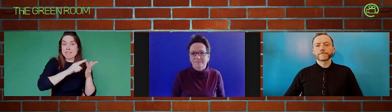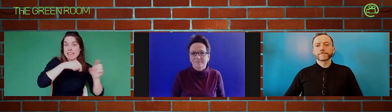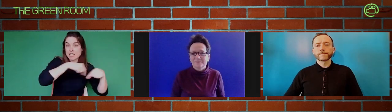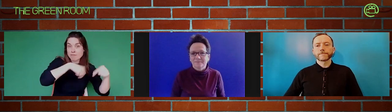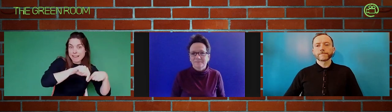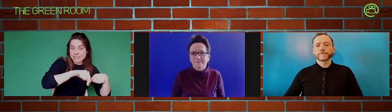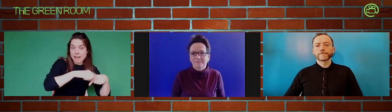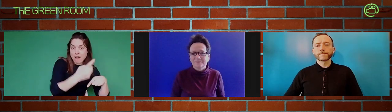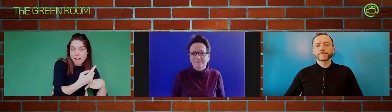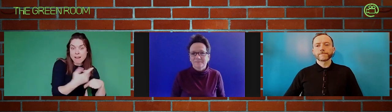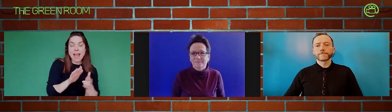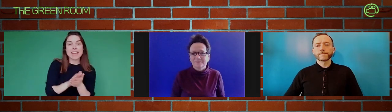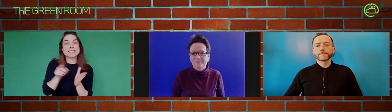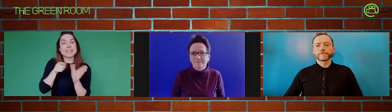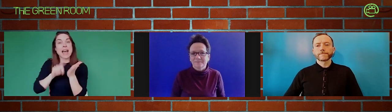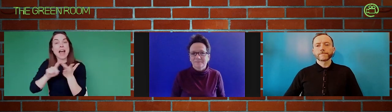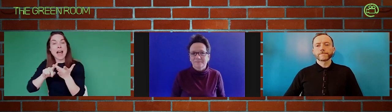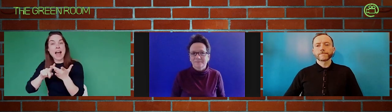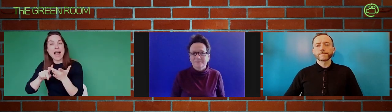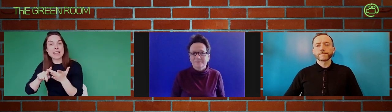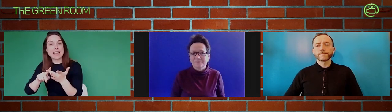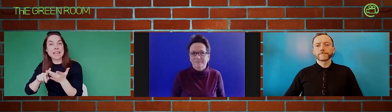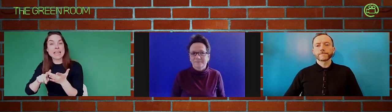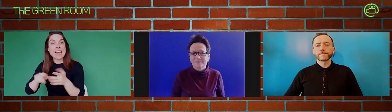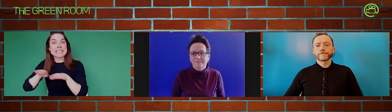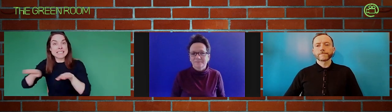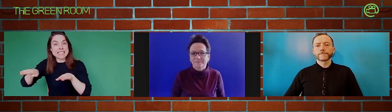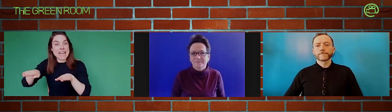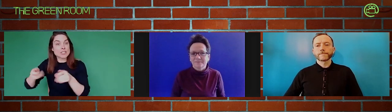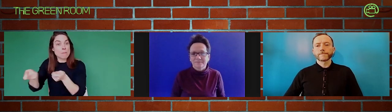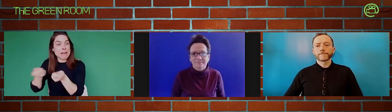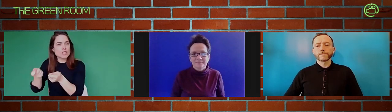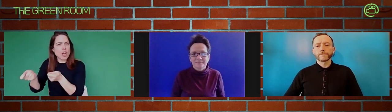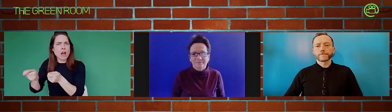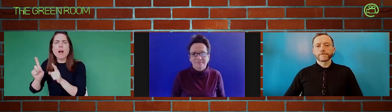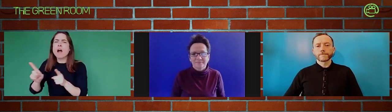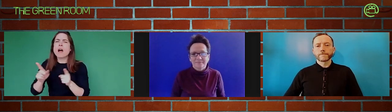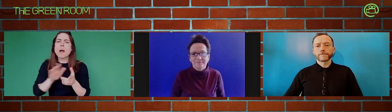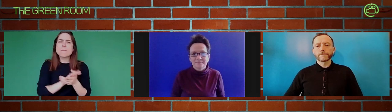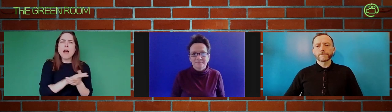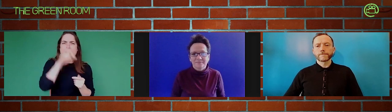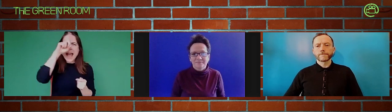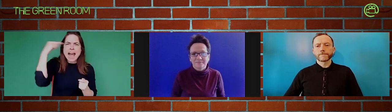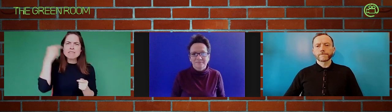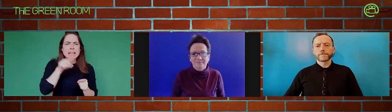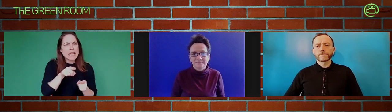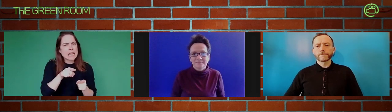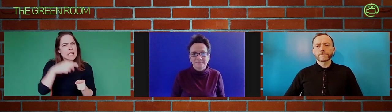works as a lighting operator is that right Harri? You want to tell us a little bit about your